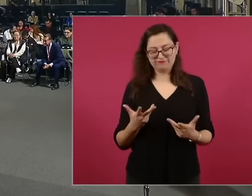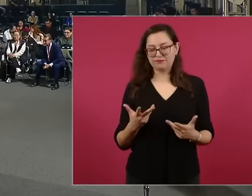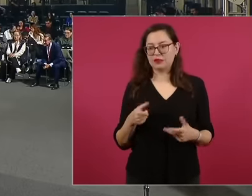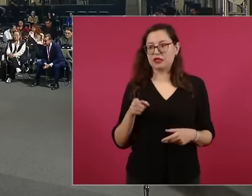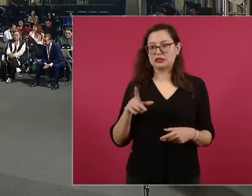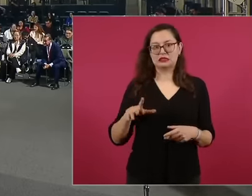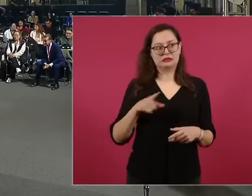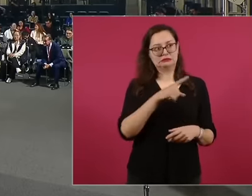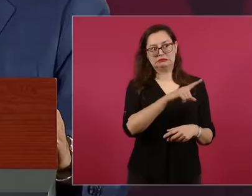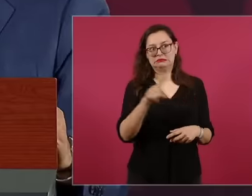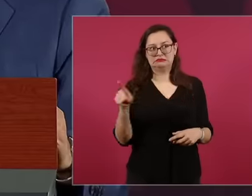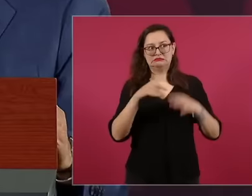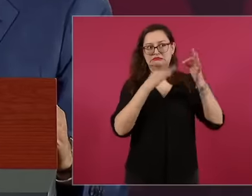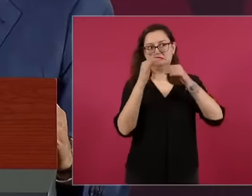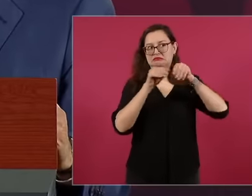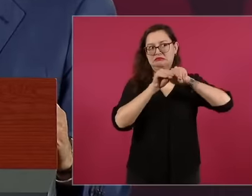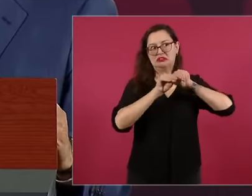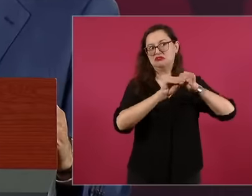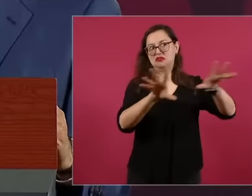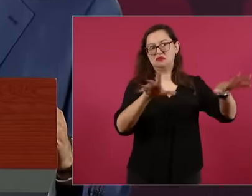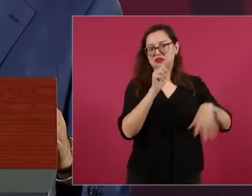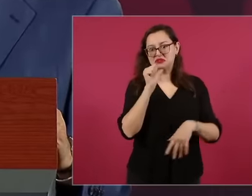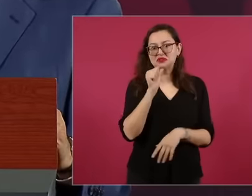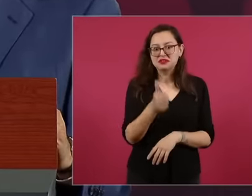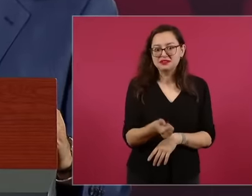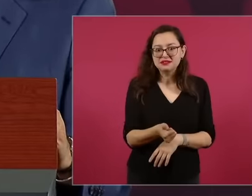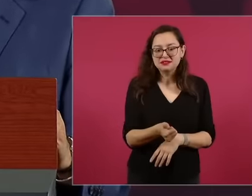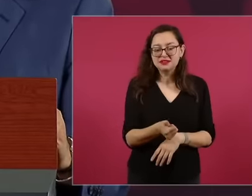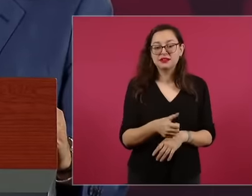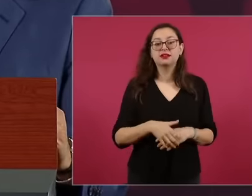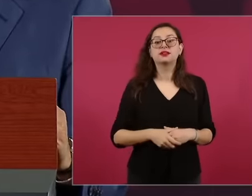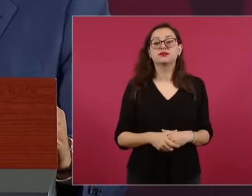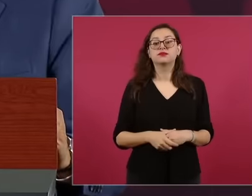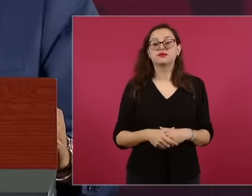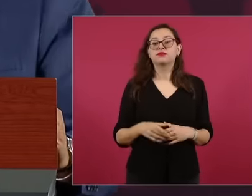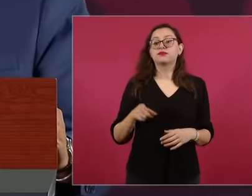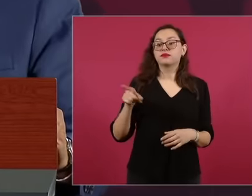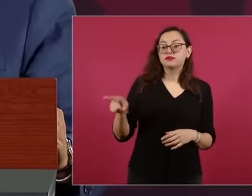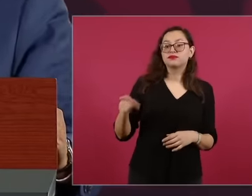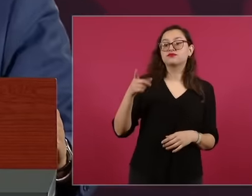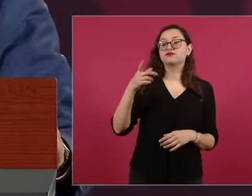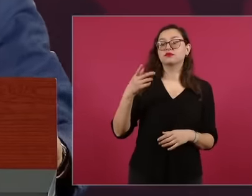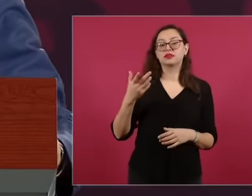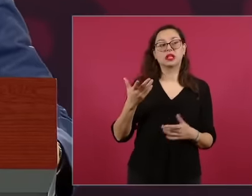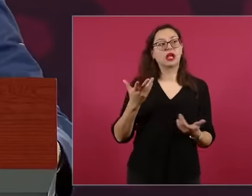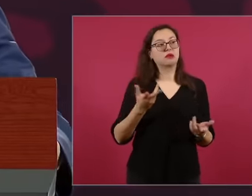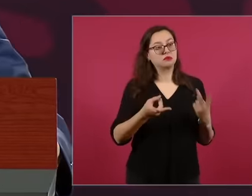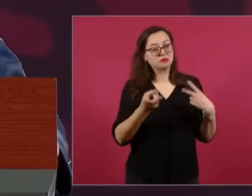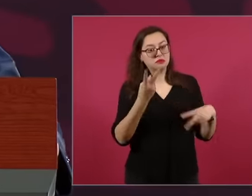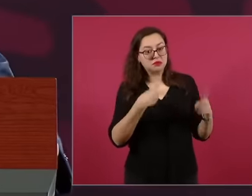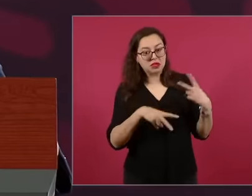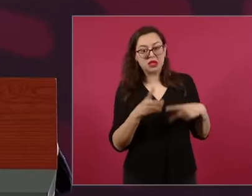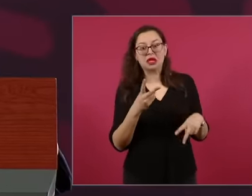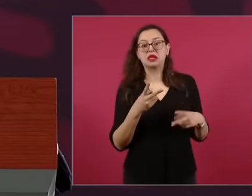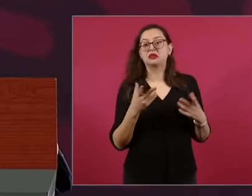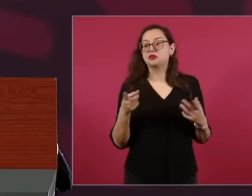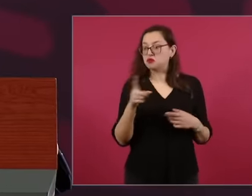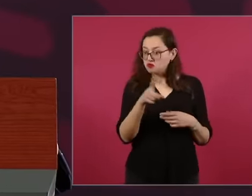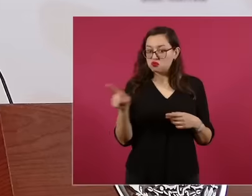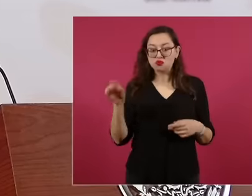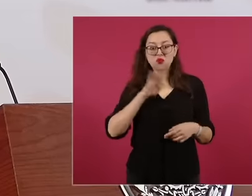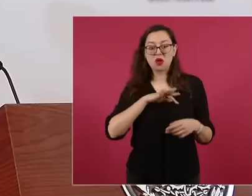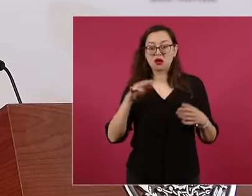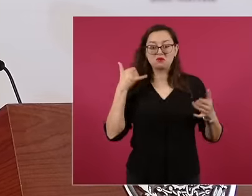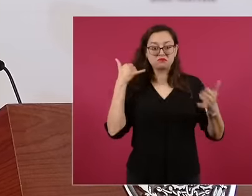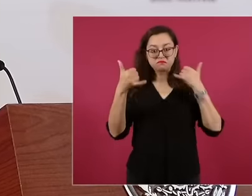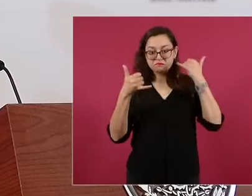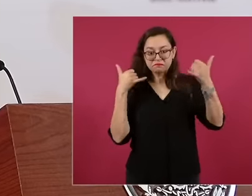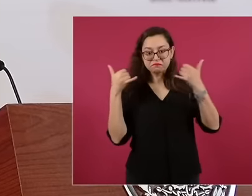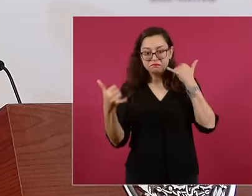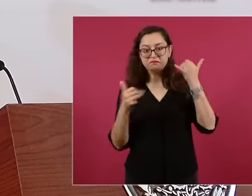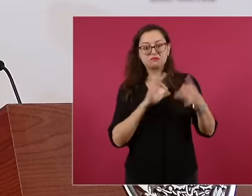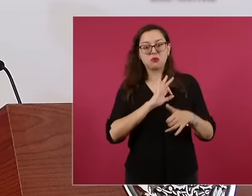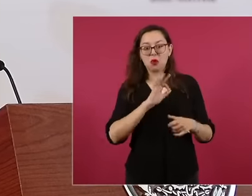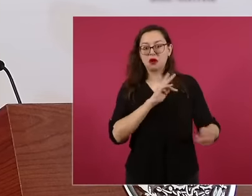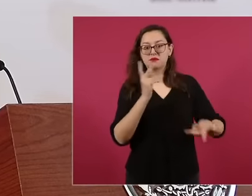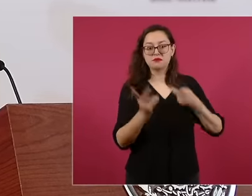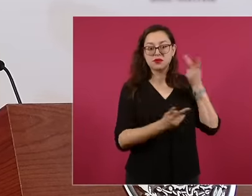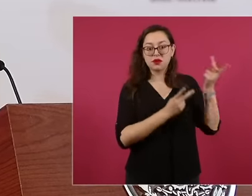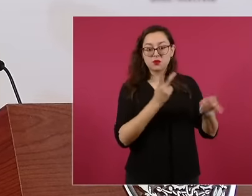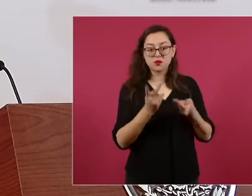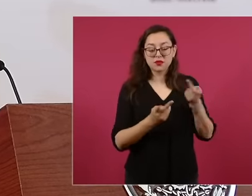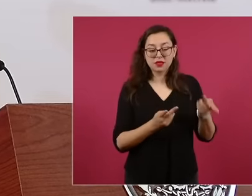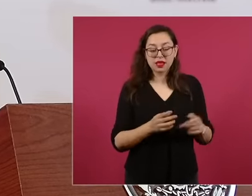so eh we started here he is with us eh if you want to ask questions If you want to talk, if